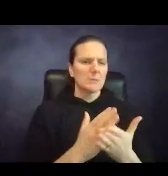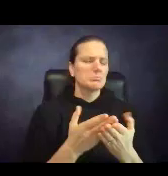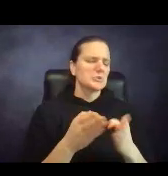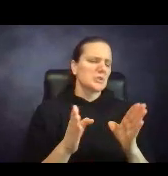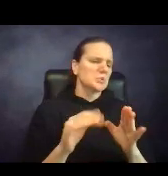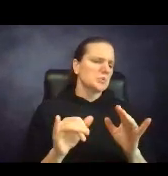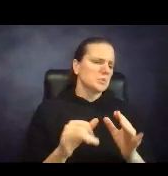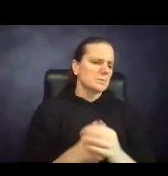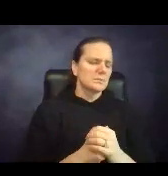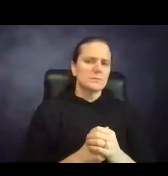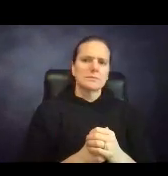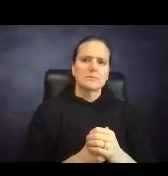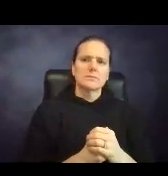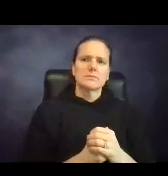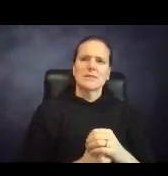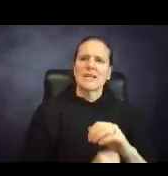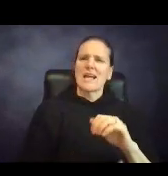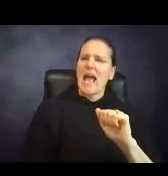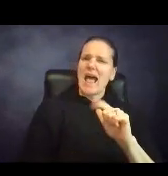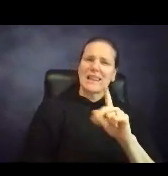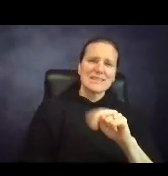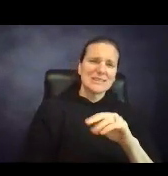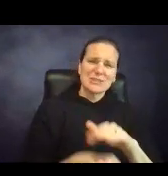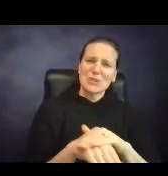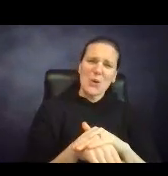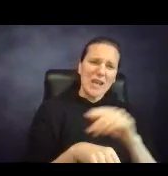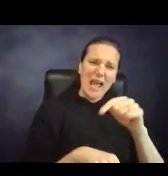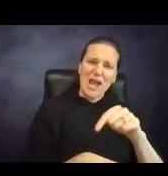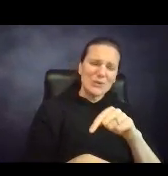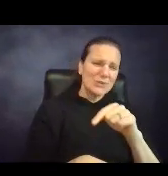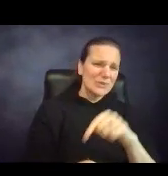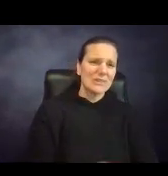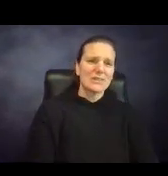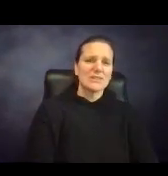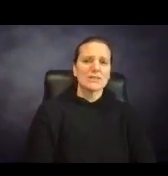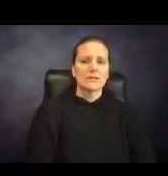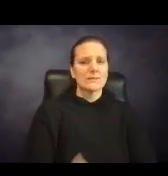Allison, can you slow down just a little bit? Yeah, - Thank you.